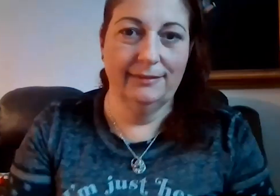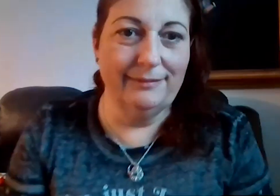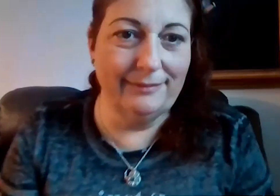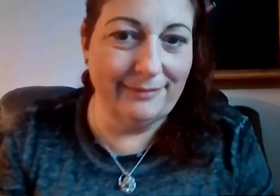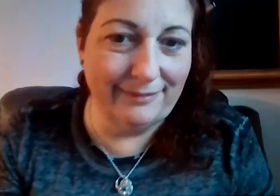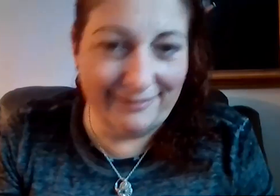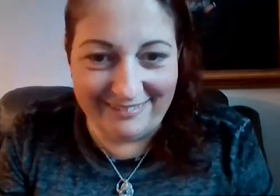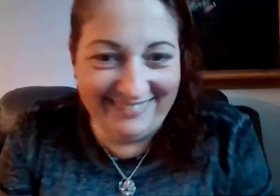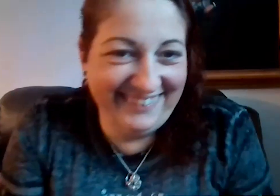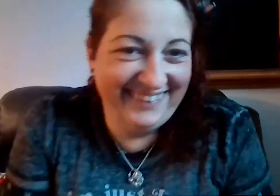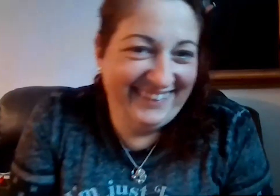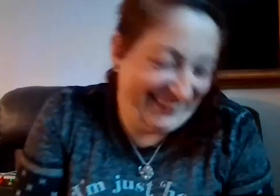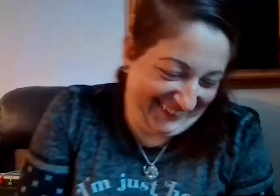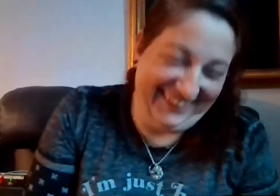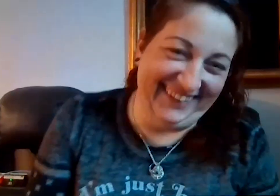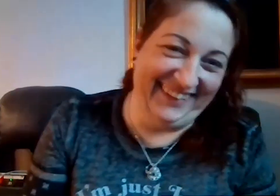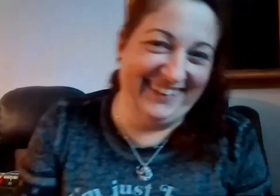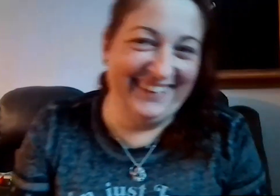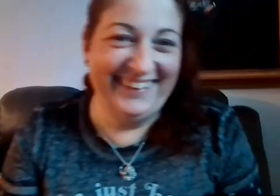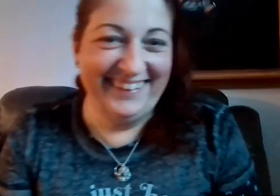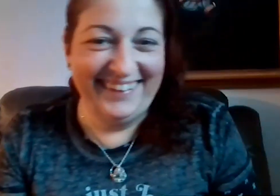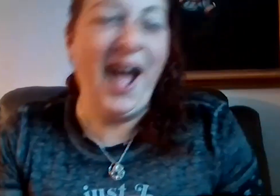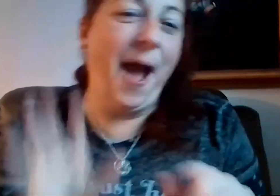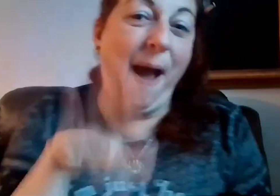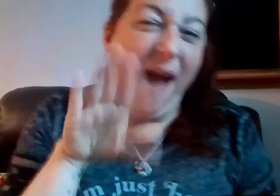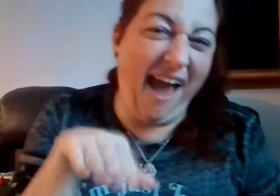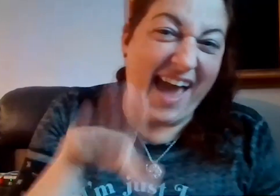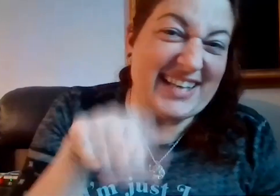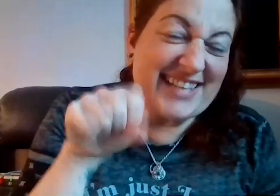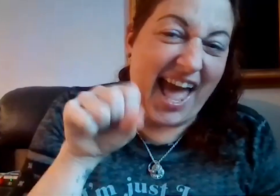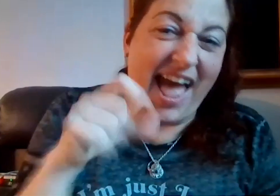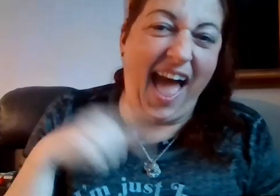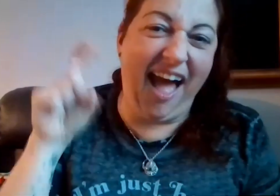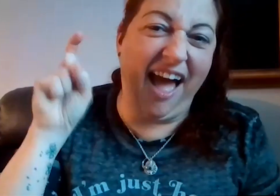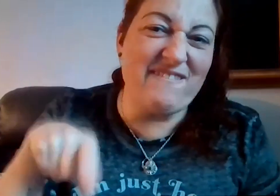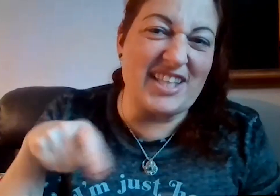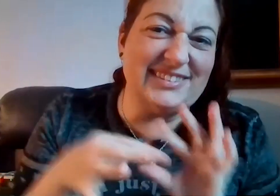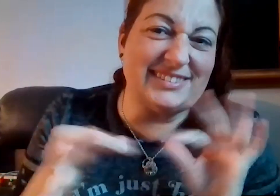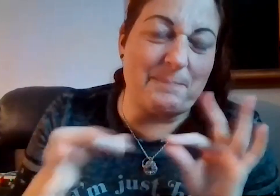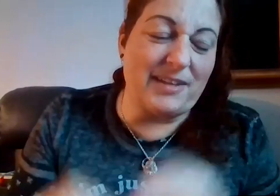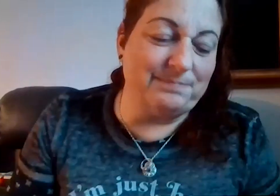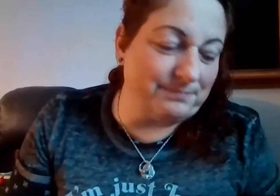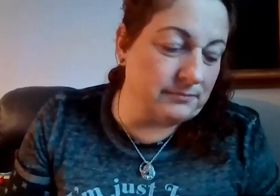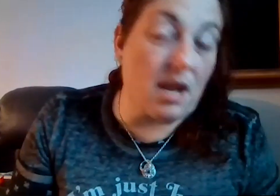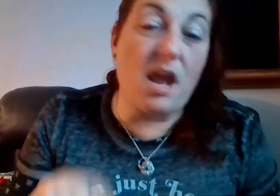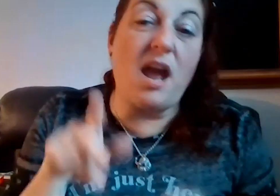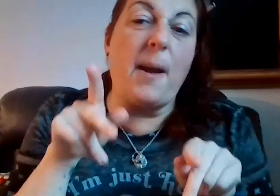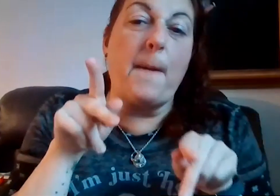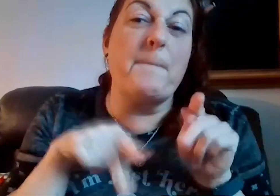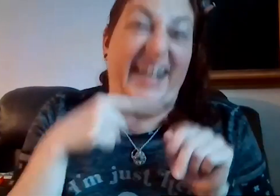and that they don't need to hide it. So I have to add